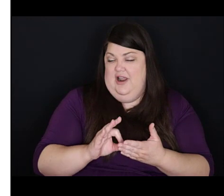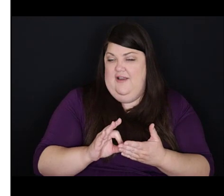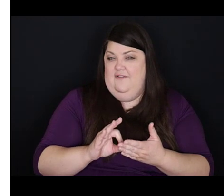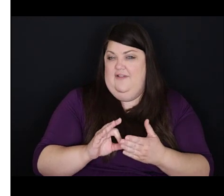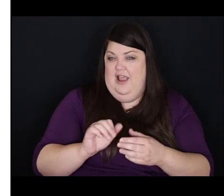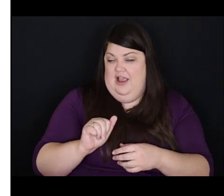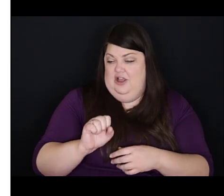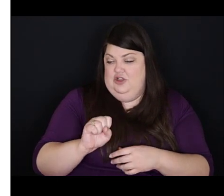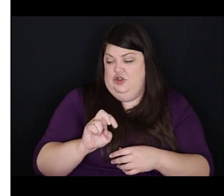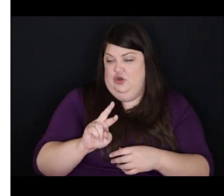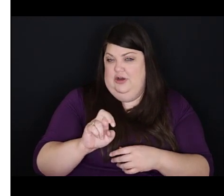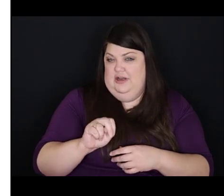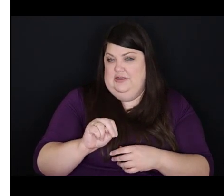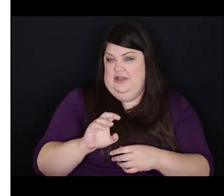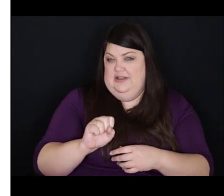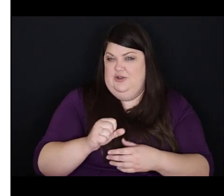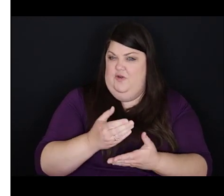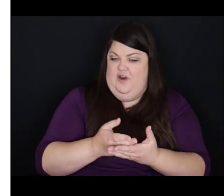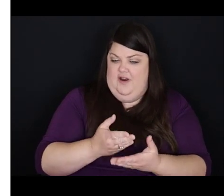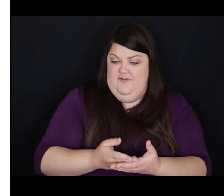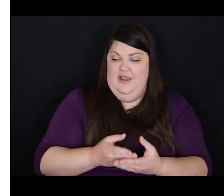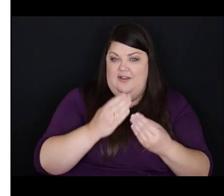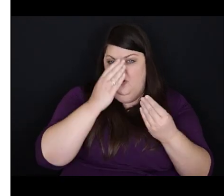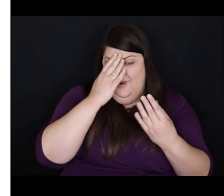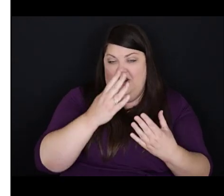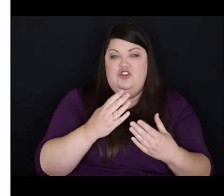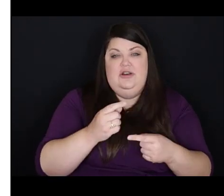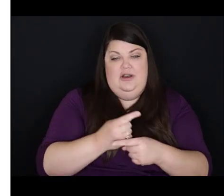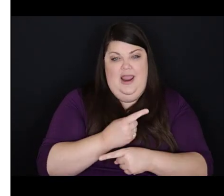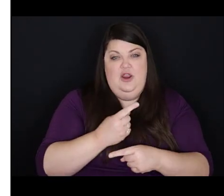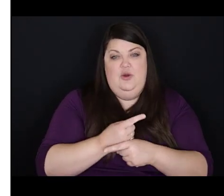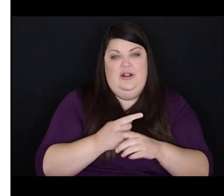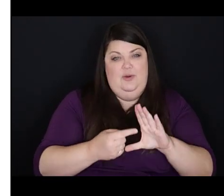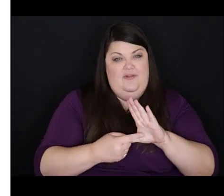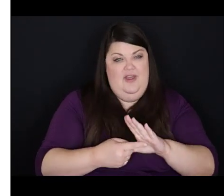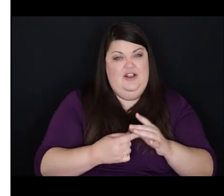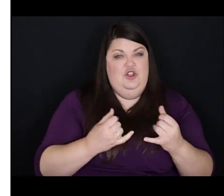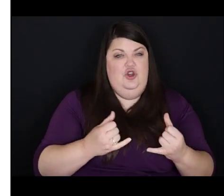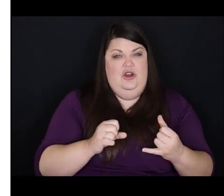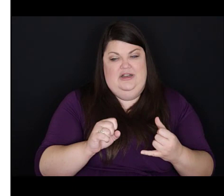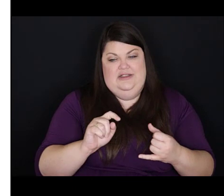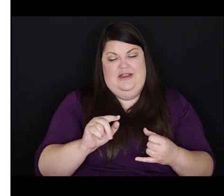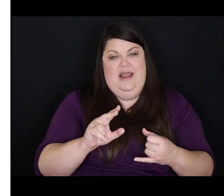that the information accurately reflects the current status of the VR program.